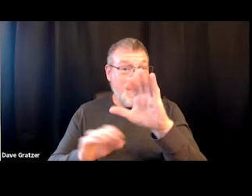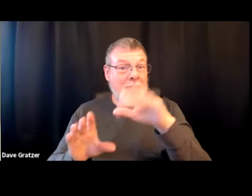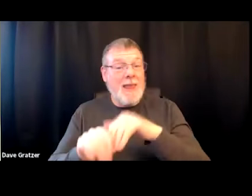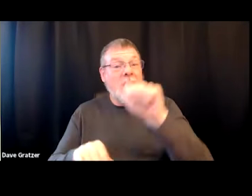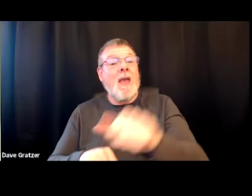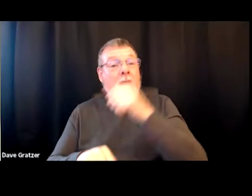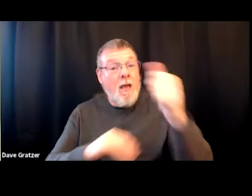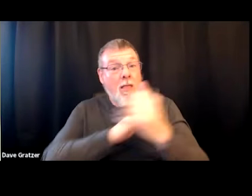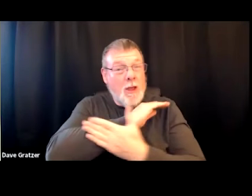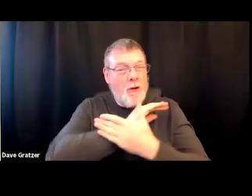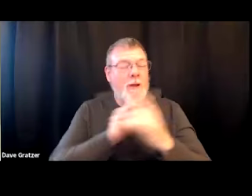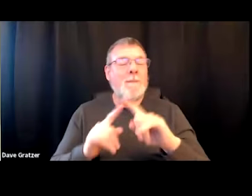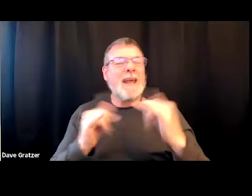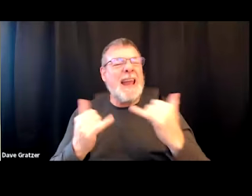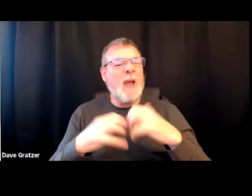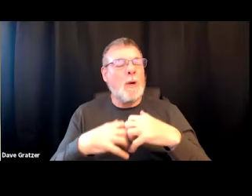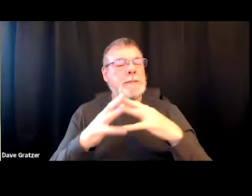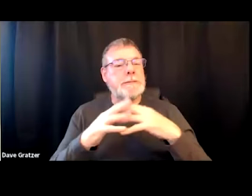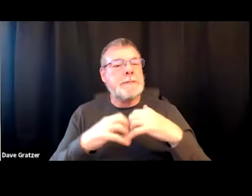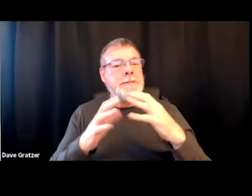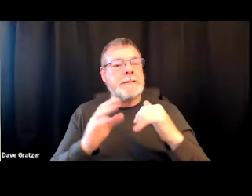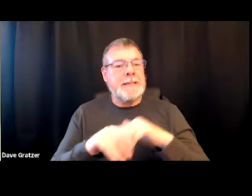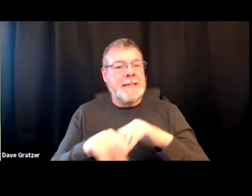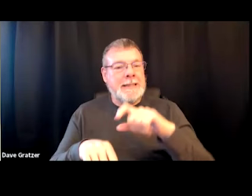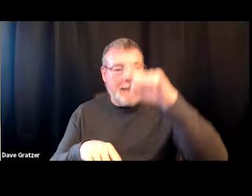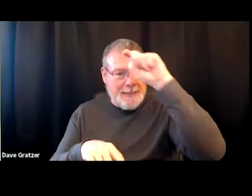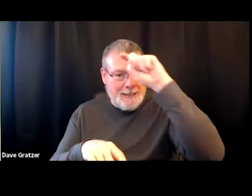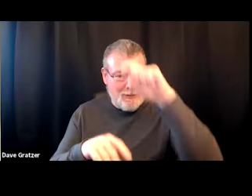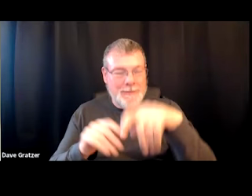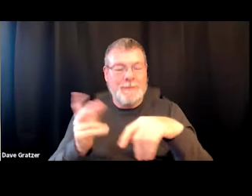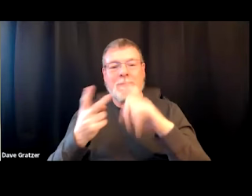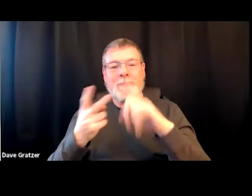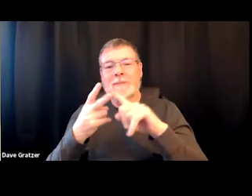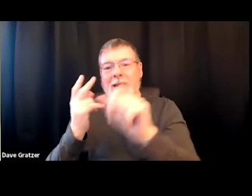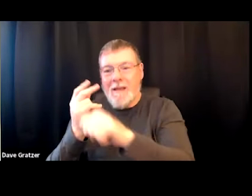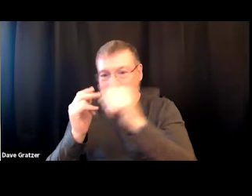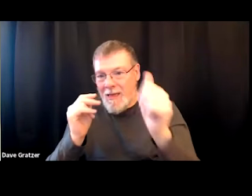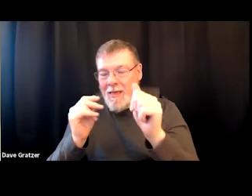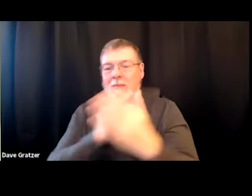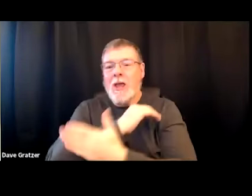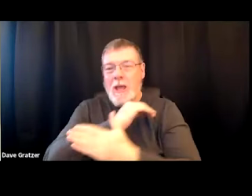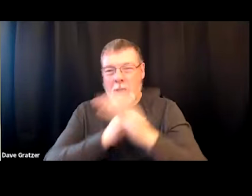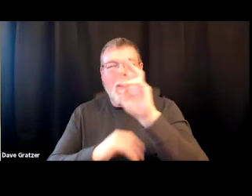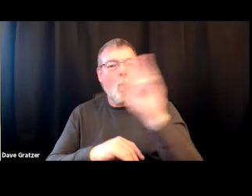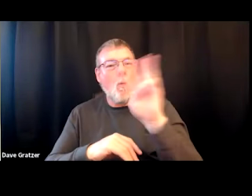although it is beginning to emerge in Egypt and other countries in Western Europe as well.